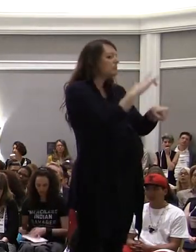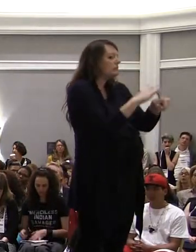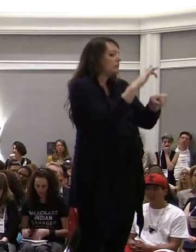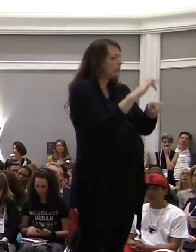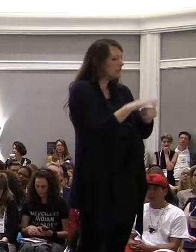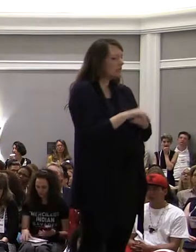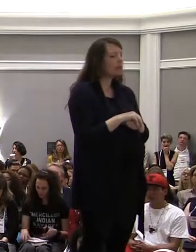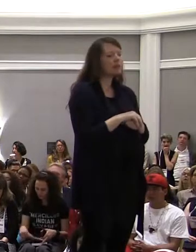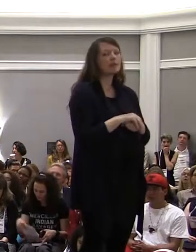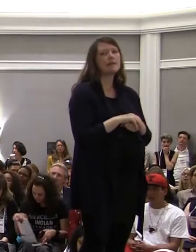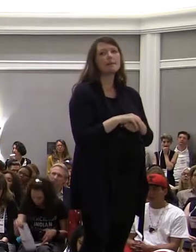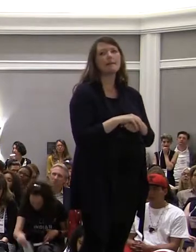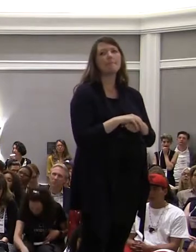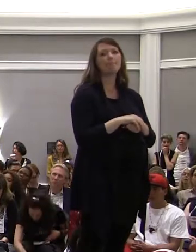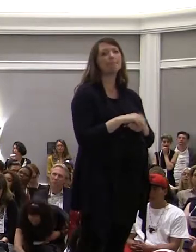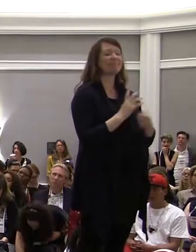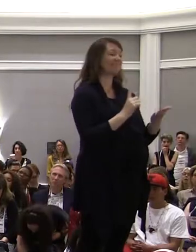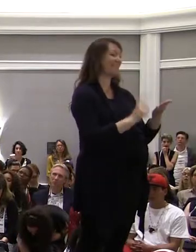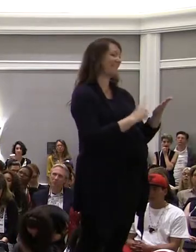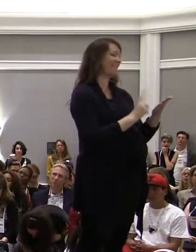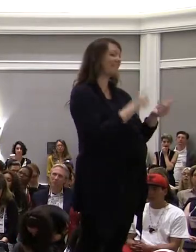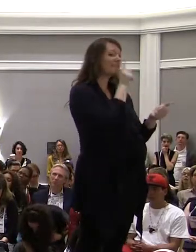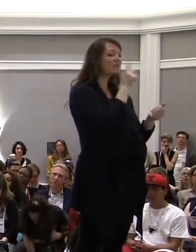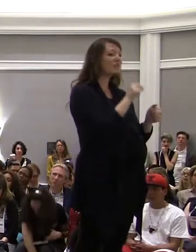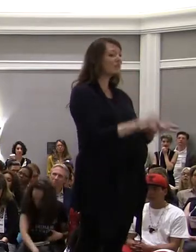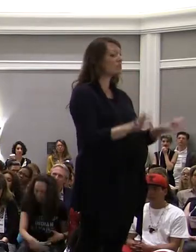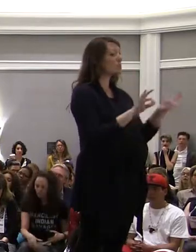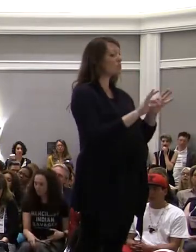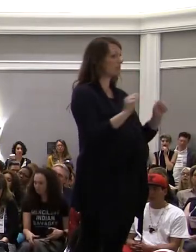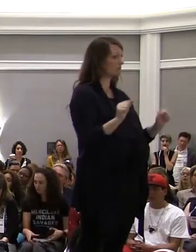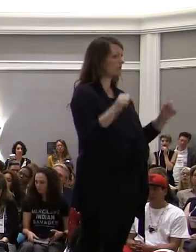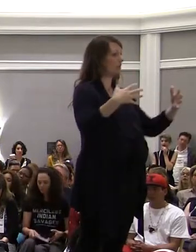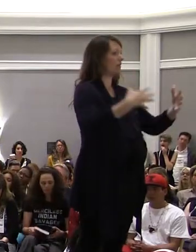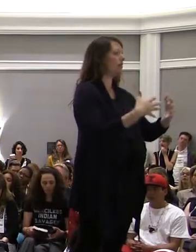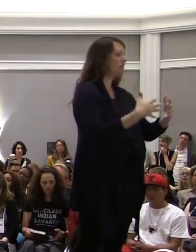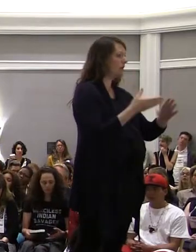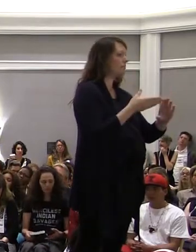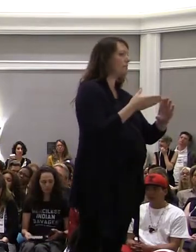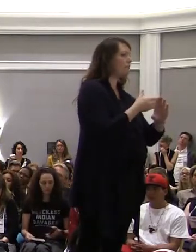You know, sometimes it's really important to come together before we move apart.